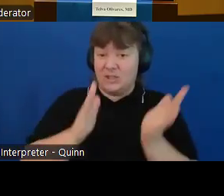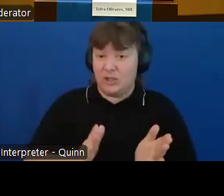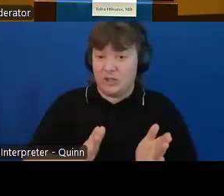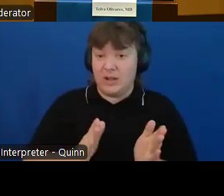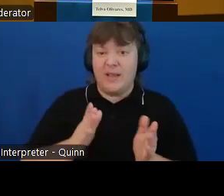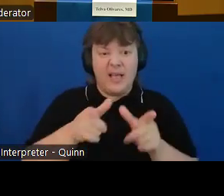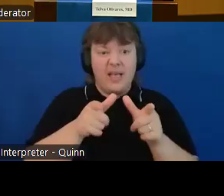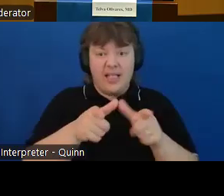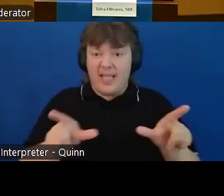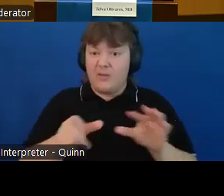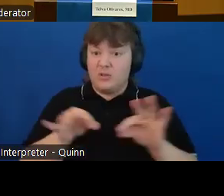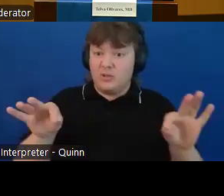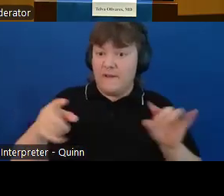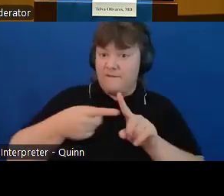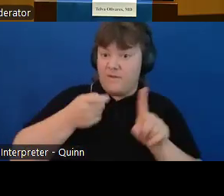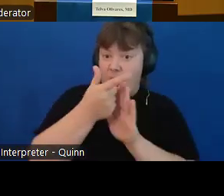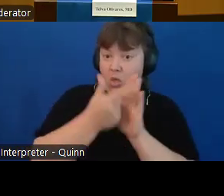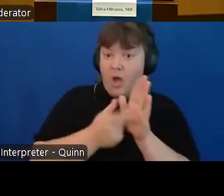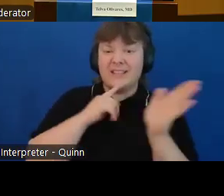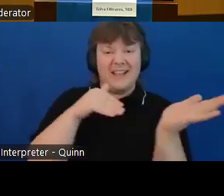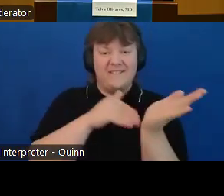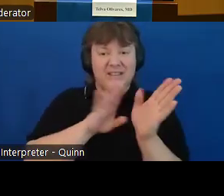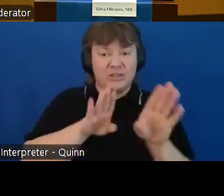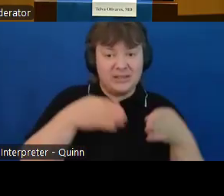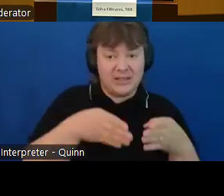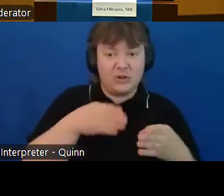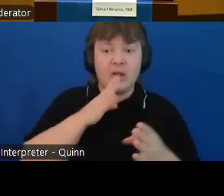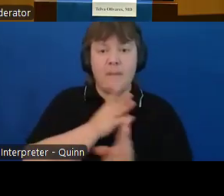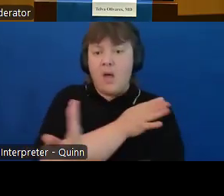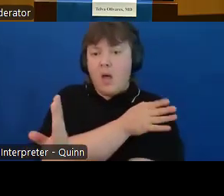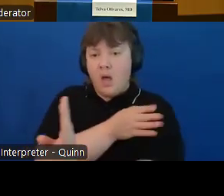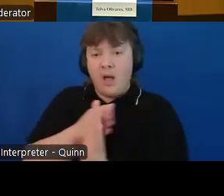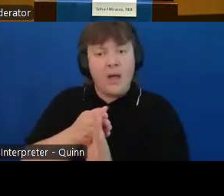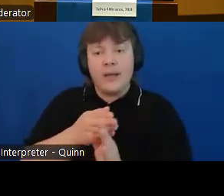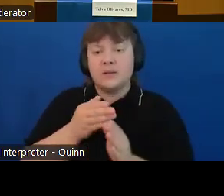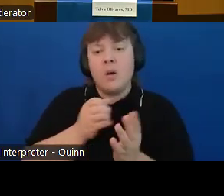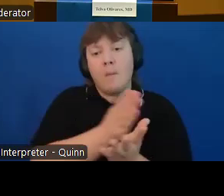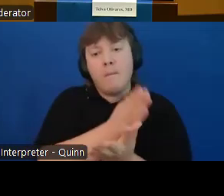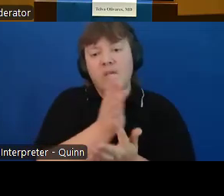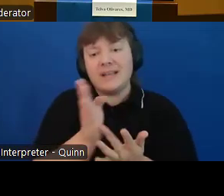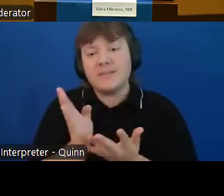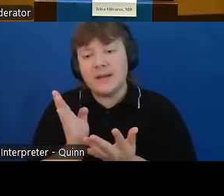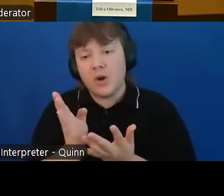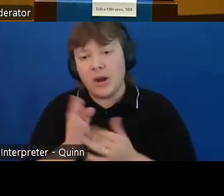very physician centric, but the process leading up to it is multidisciplinary. It requires a recorded